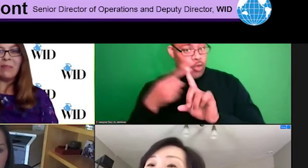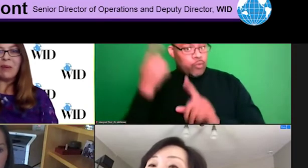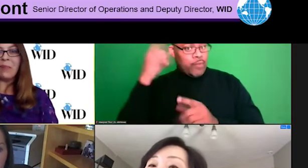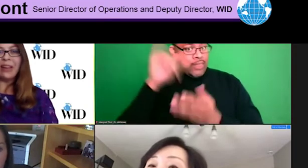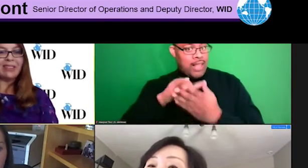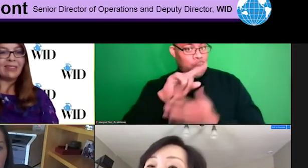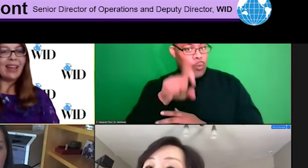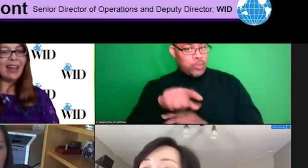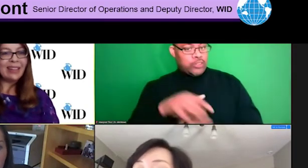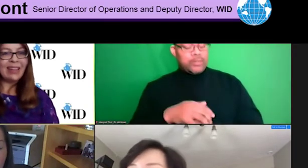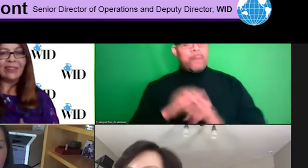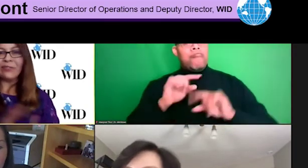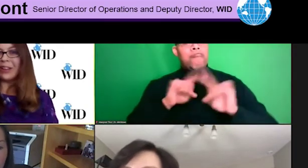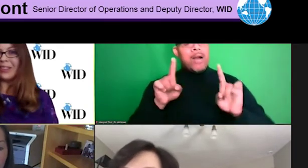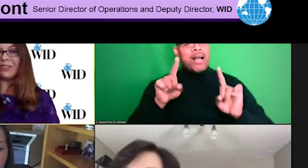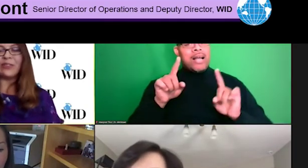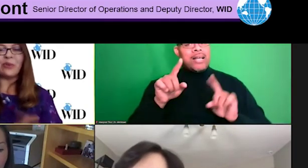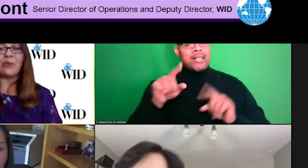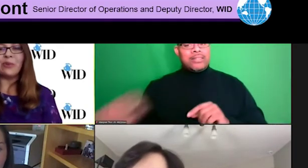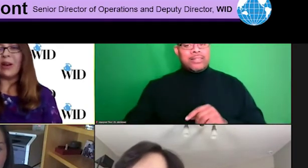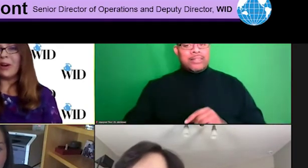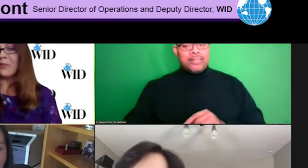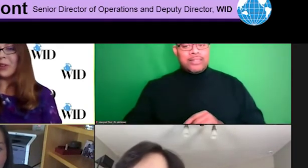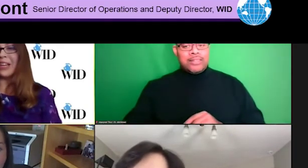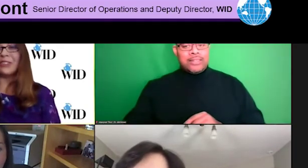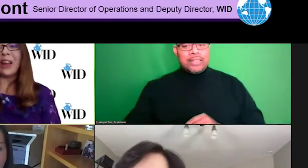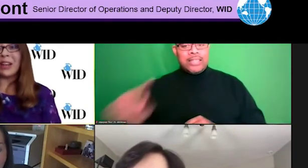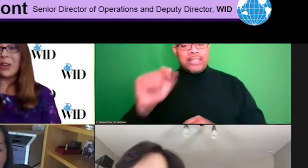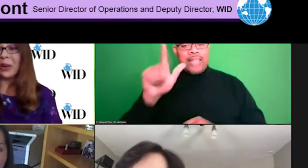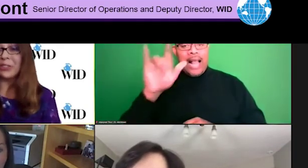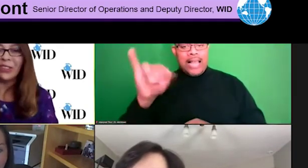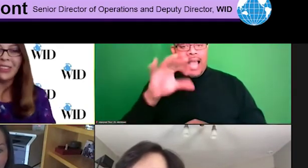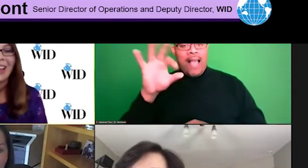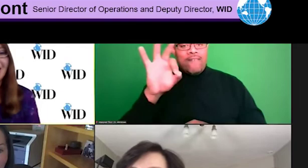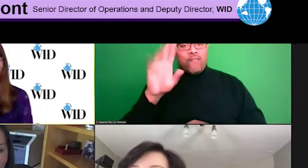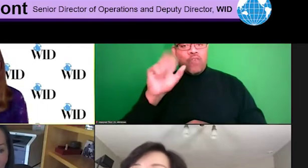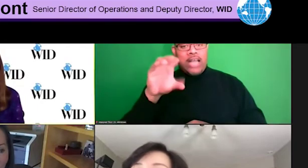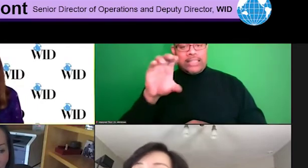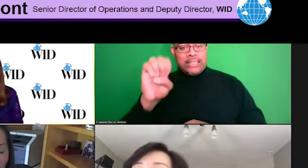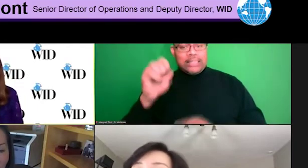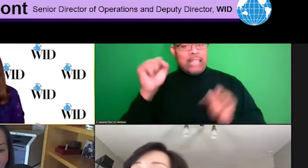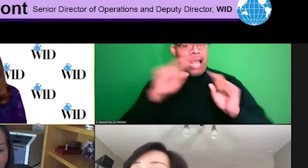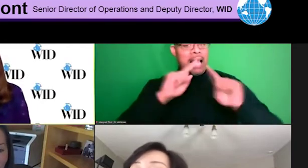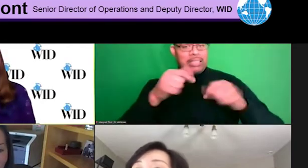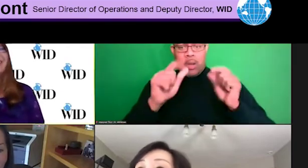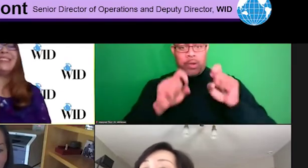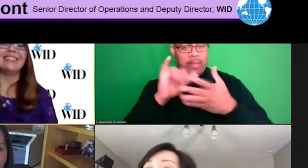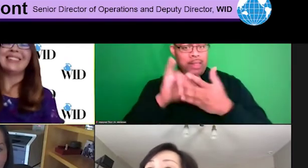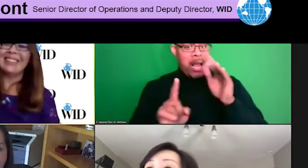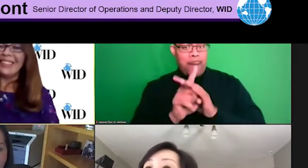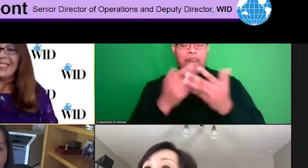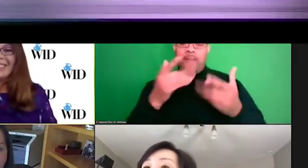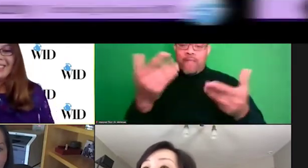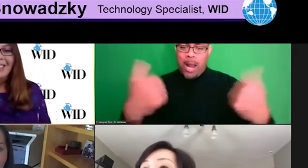Tali and Frances, feel free to answer any questions that come up. Thank you for being here.